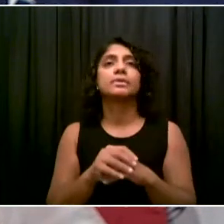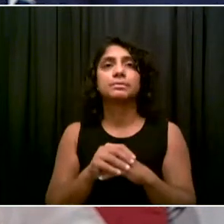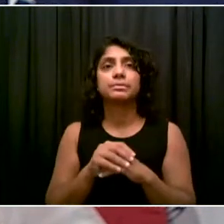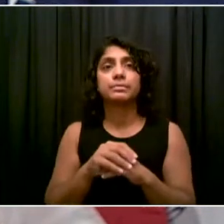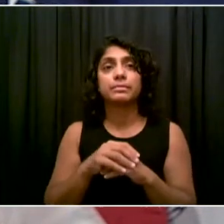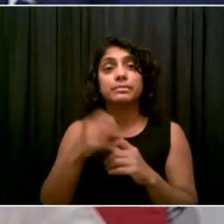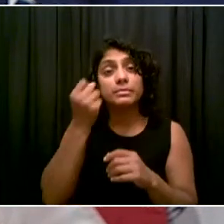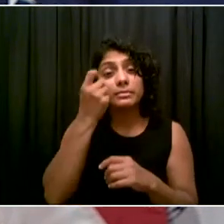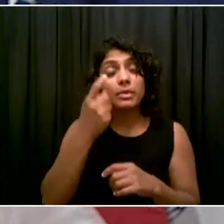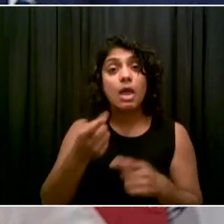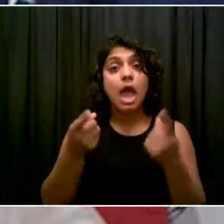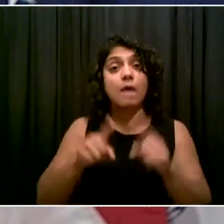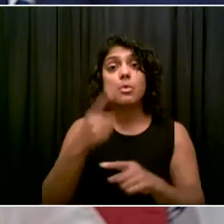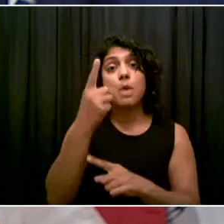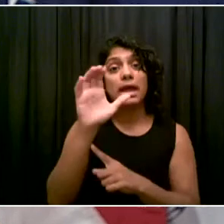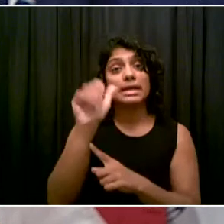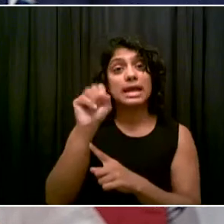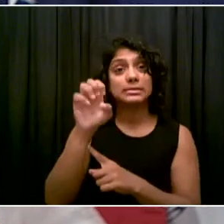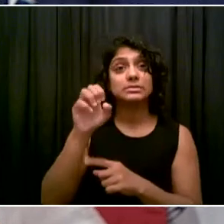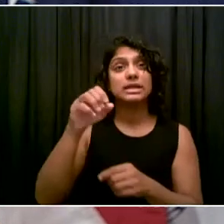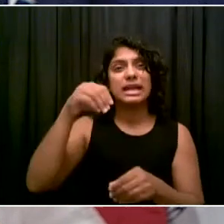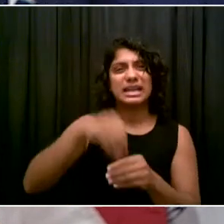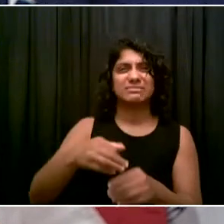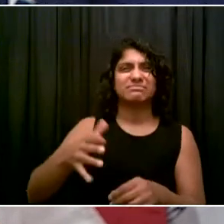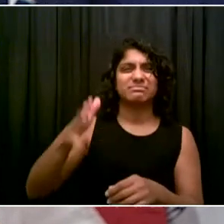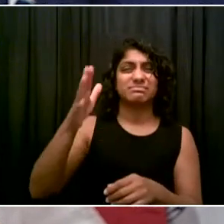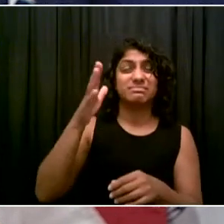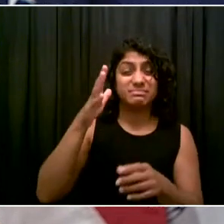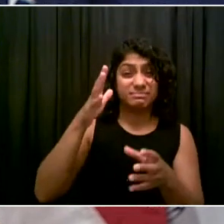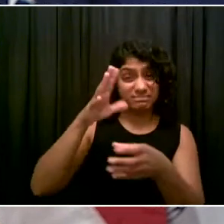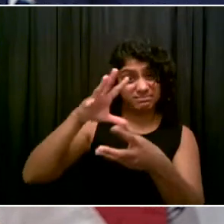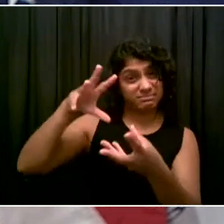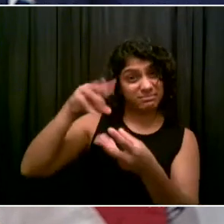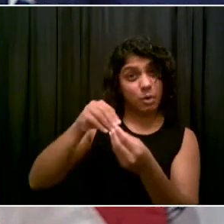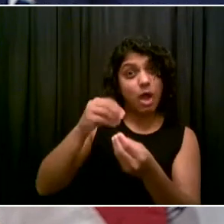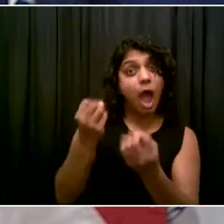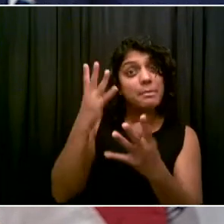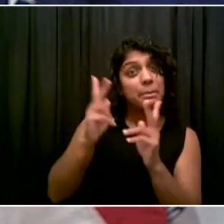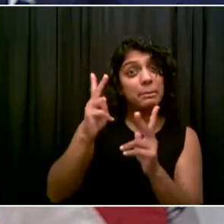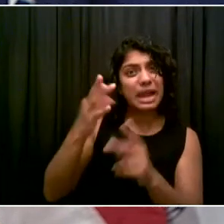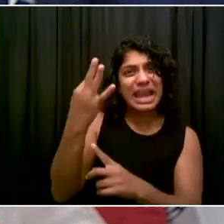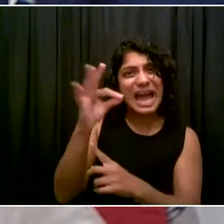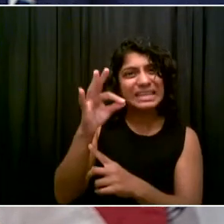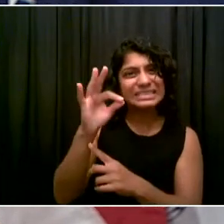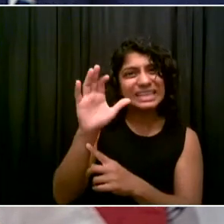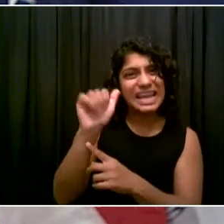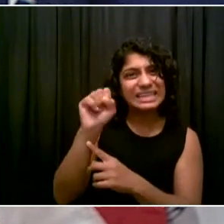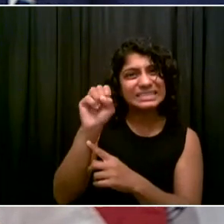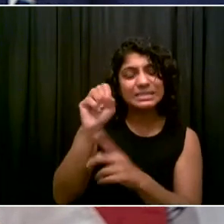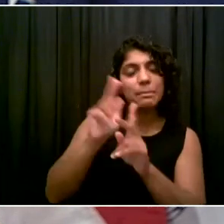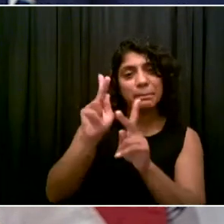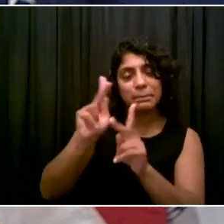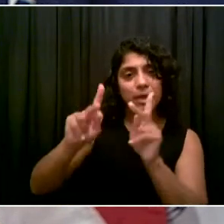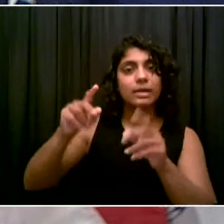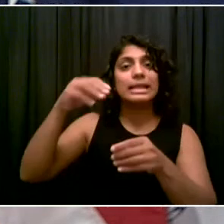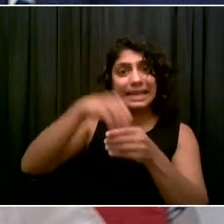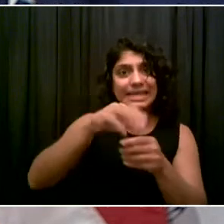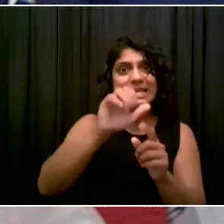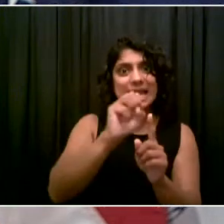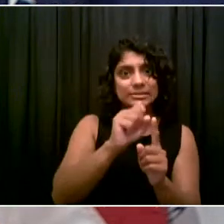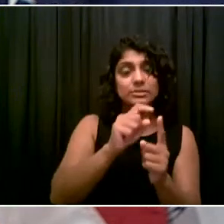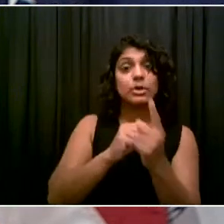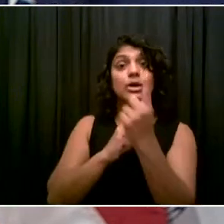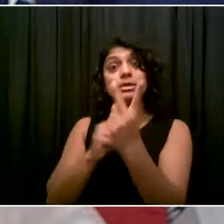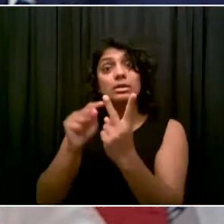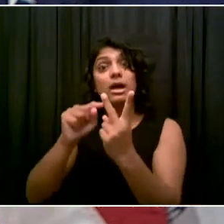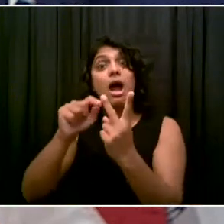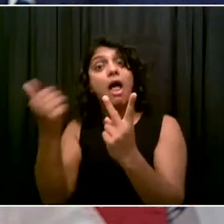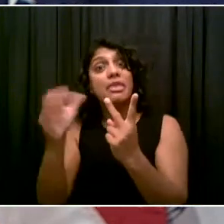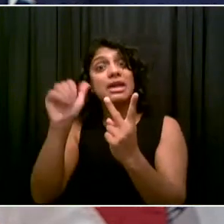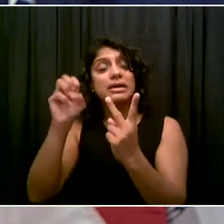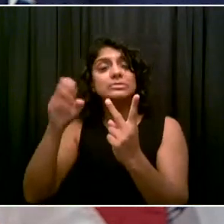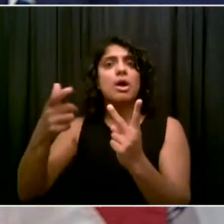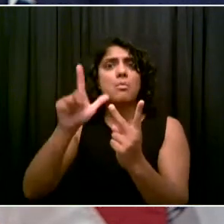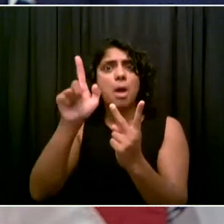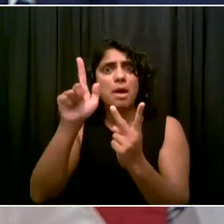CAREFULLY.